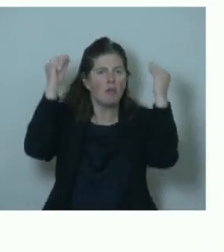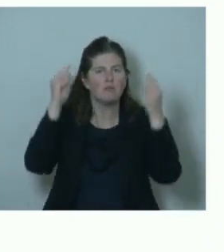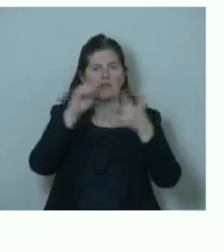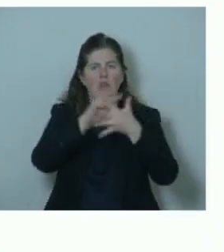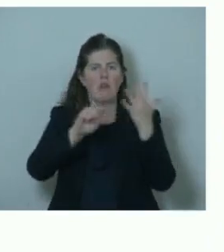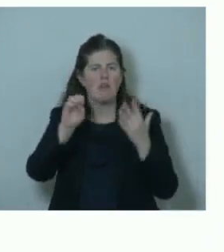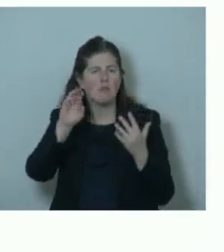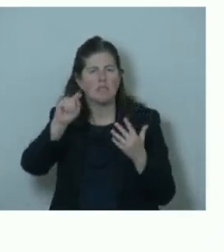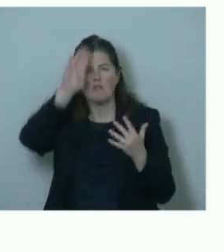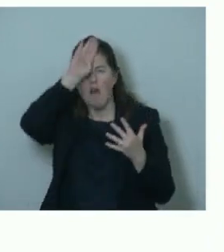PEOPLE IS TERRIFYING.